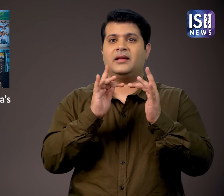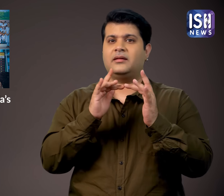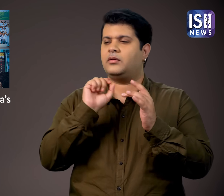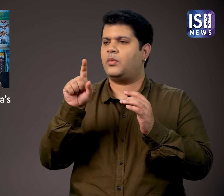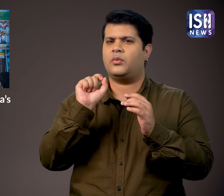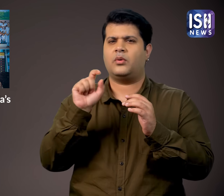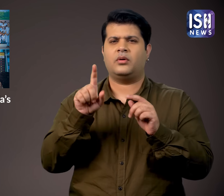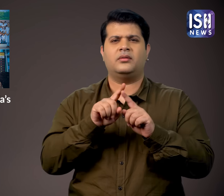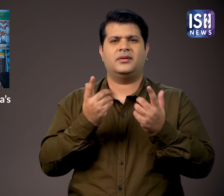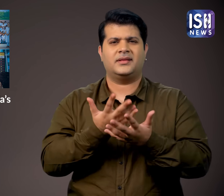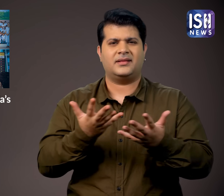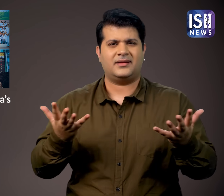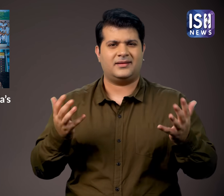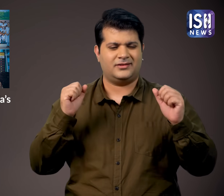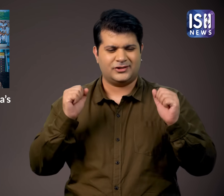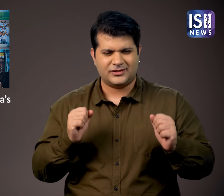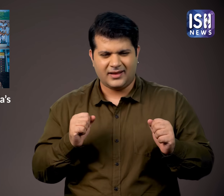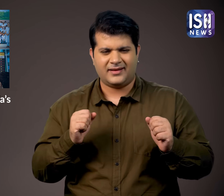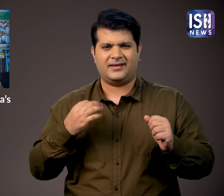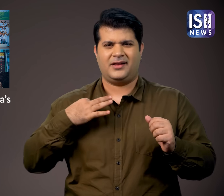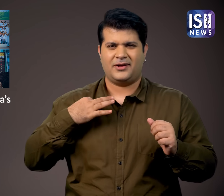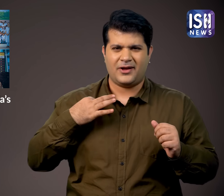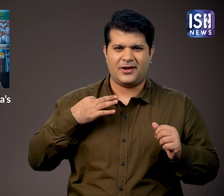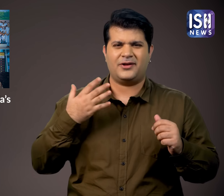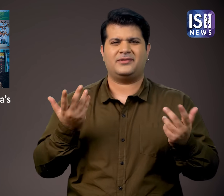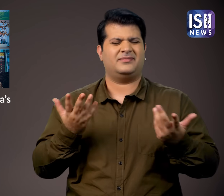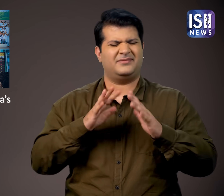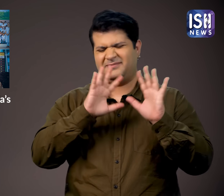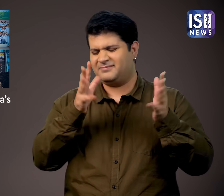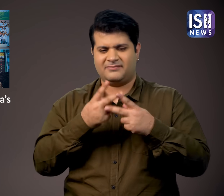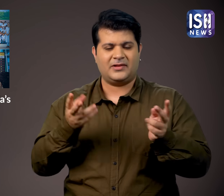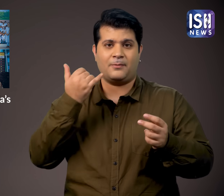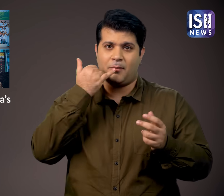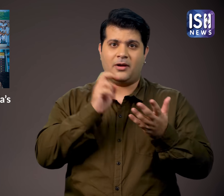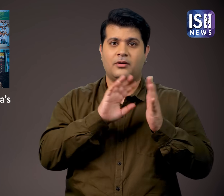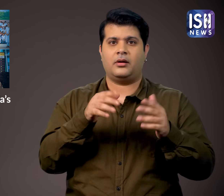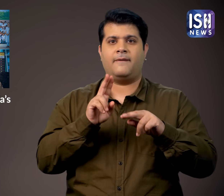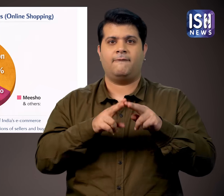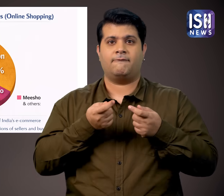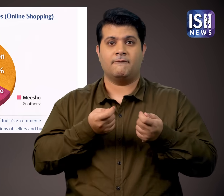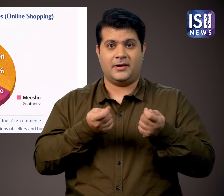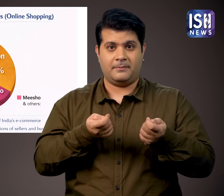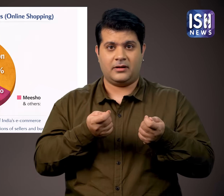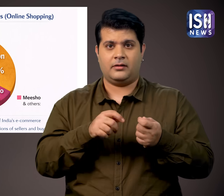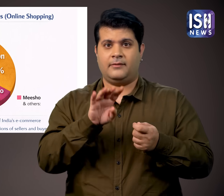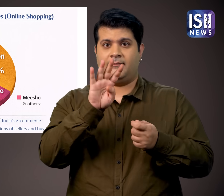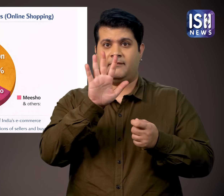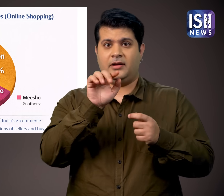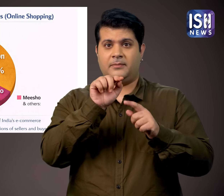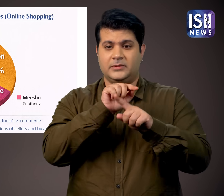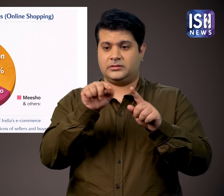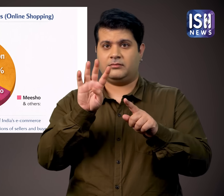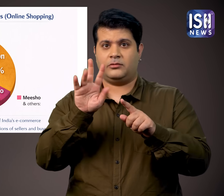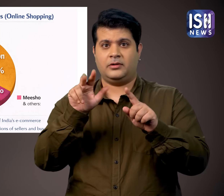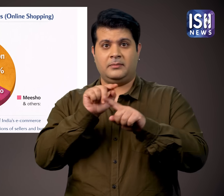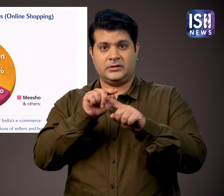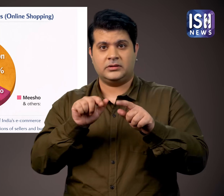E-Commerce operator, Flipkart holds around 45%–48% of the market share.